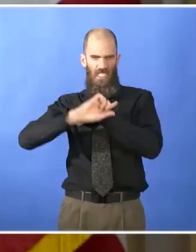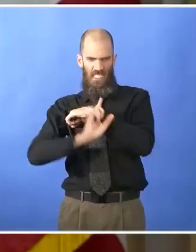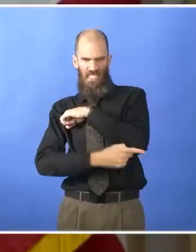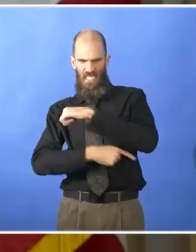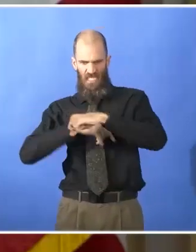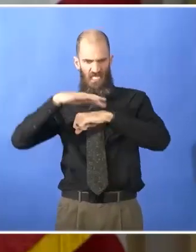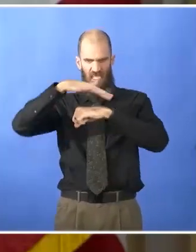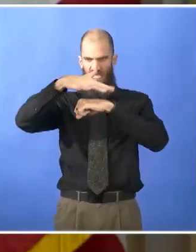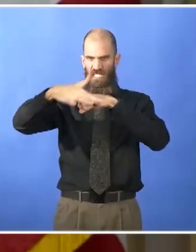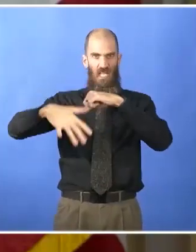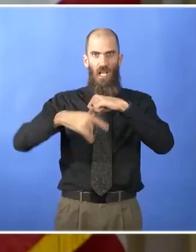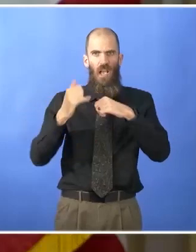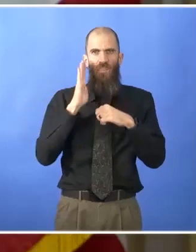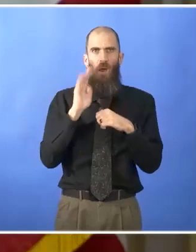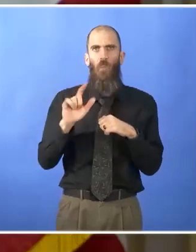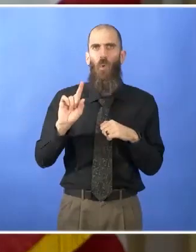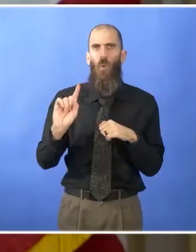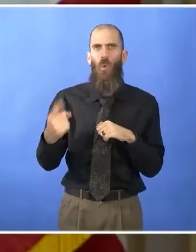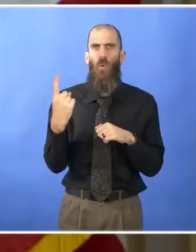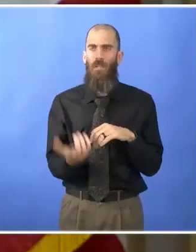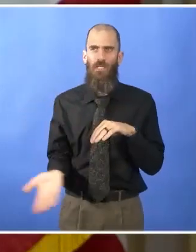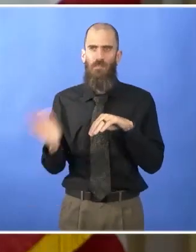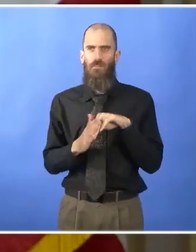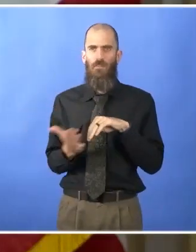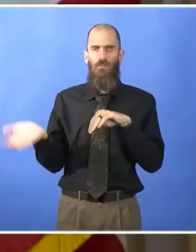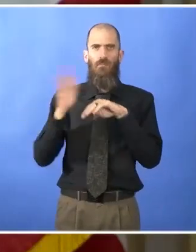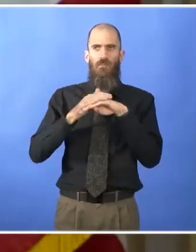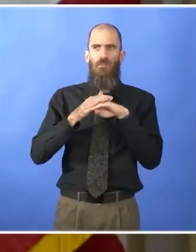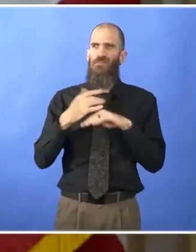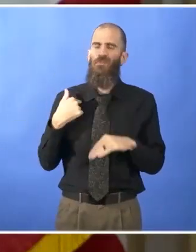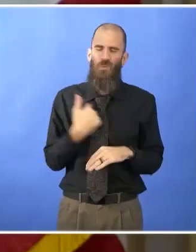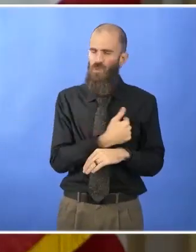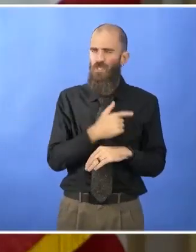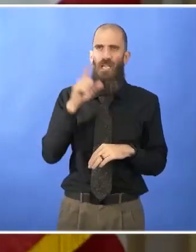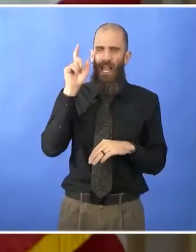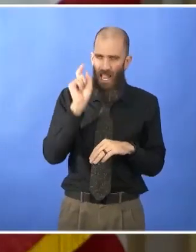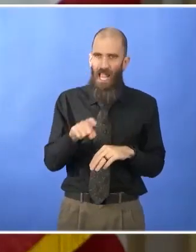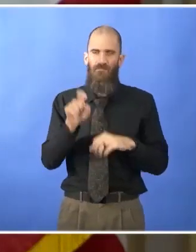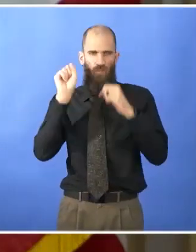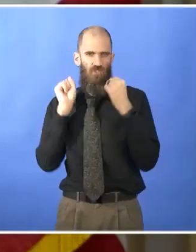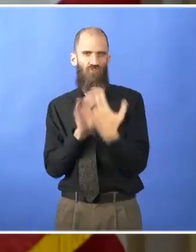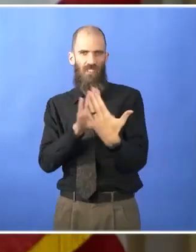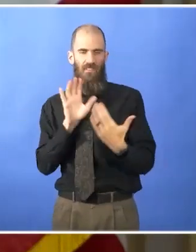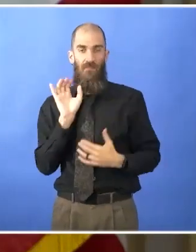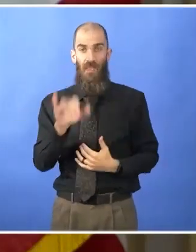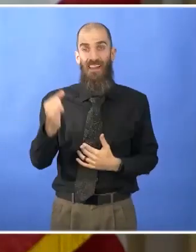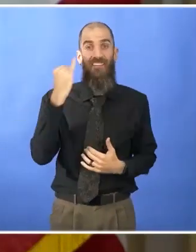IF WE DO NOT, THIS SPACE JUNK COULD CONSTRAIN NEW OPPORTUNITIES. EXPLAIN WHY, YOU CAN LOOK BACK